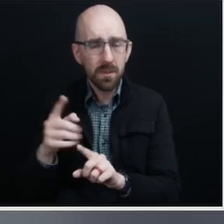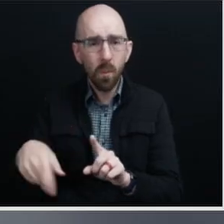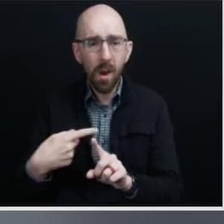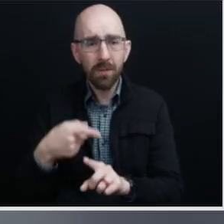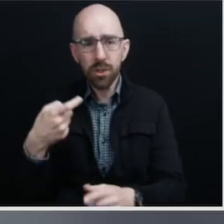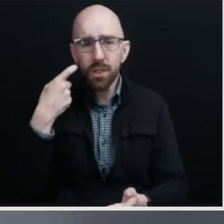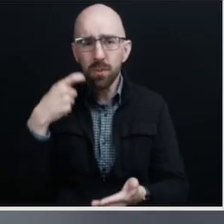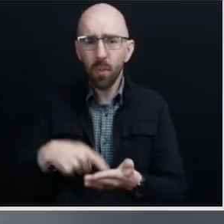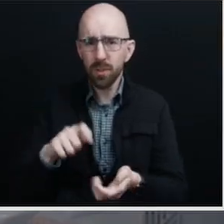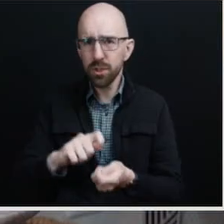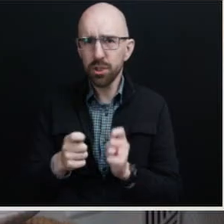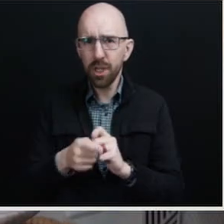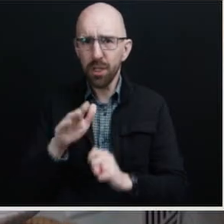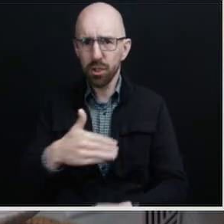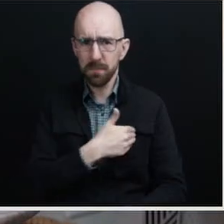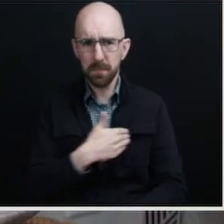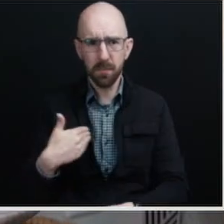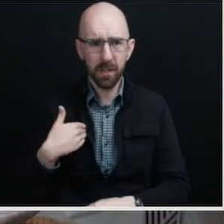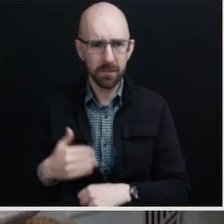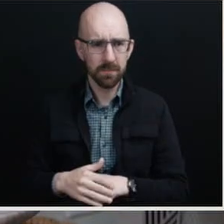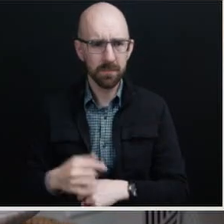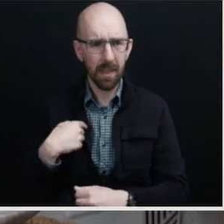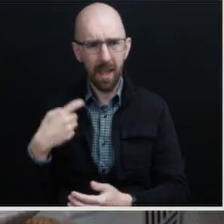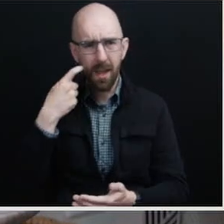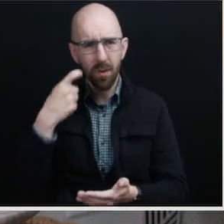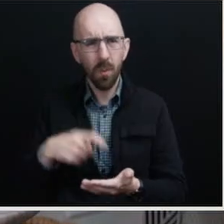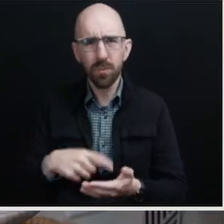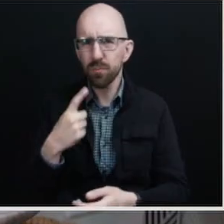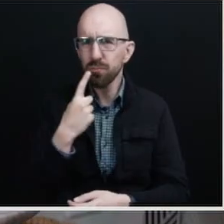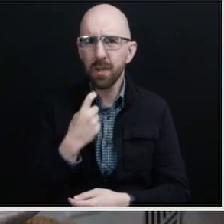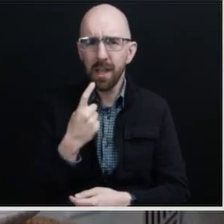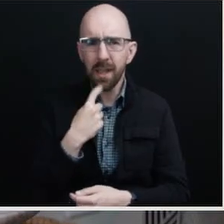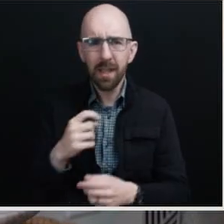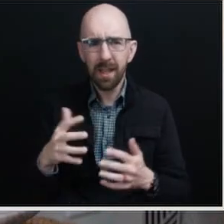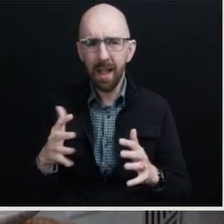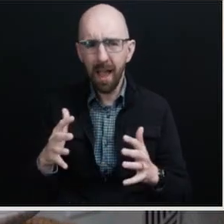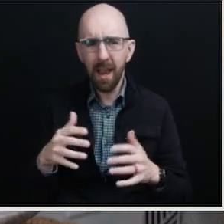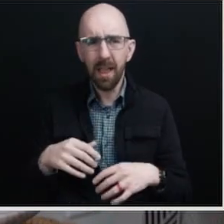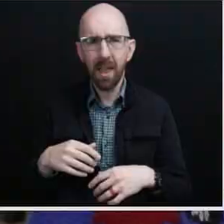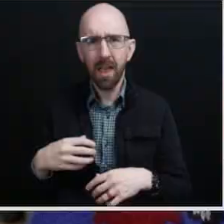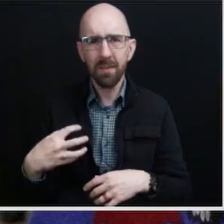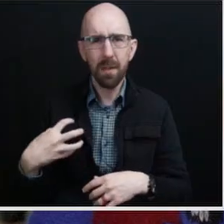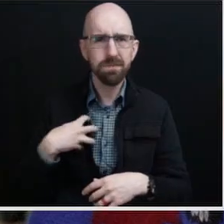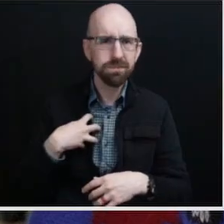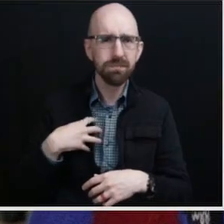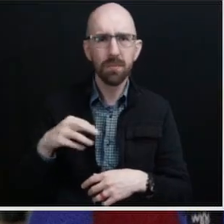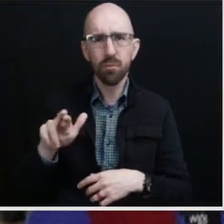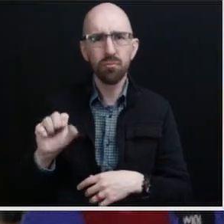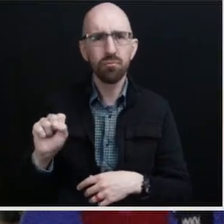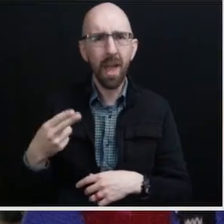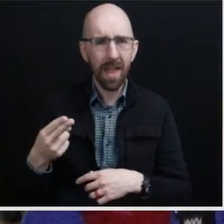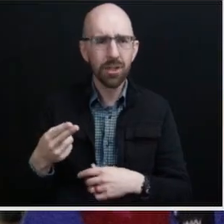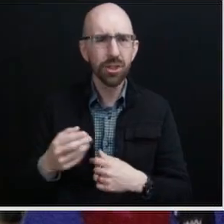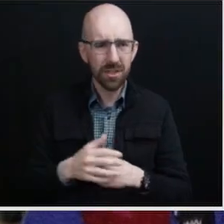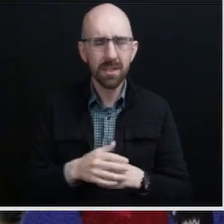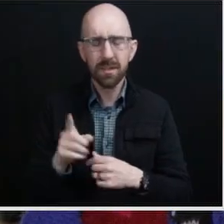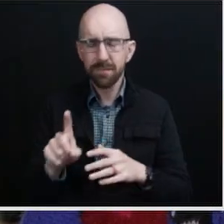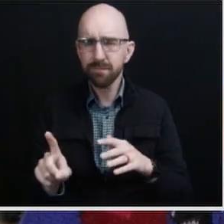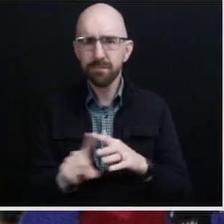in her breasts. I had noticed like a red kind of blotchy rash. It appeared one month and then